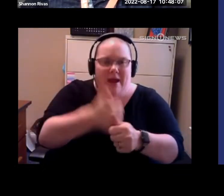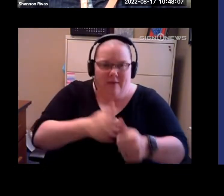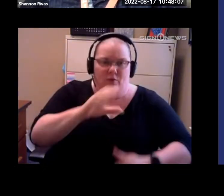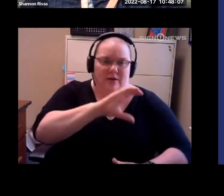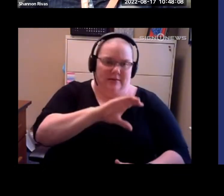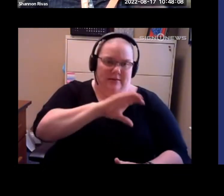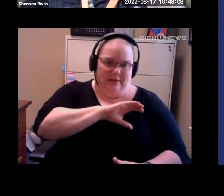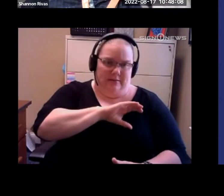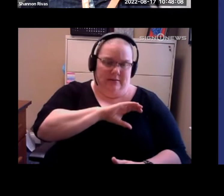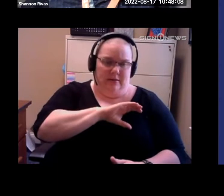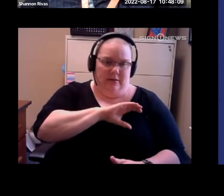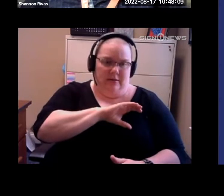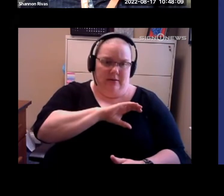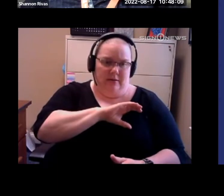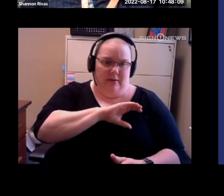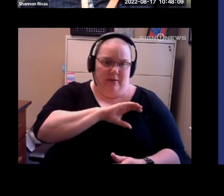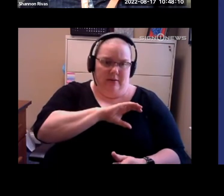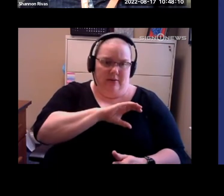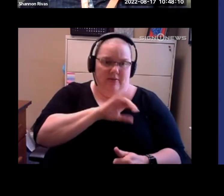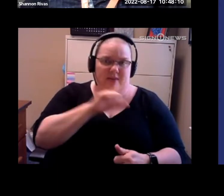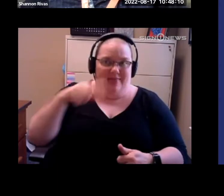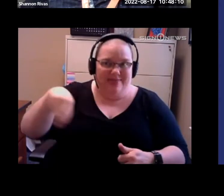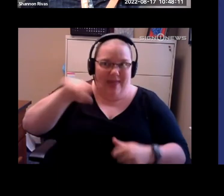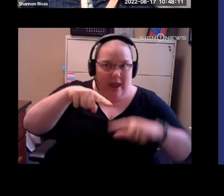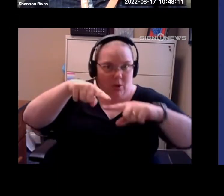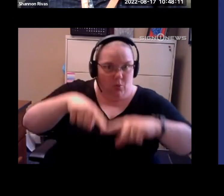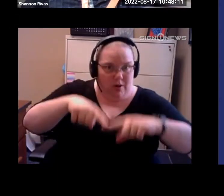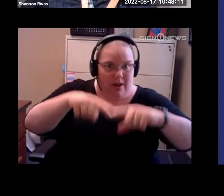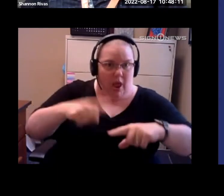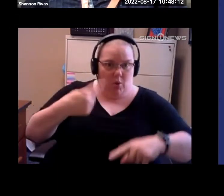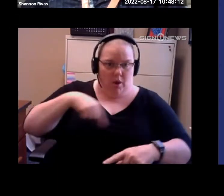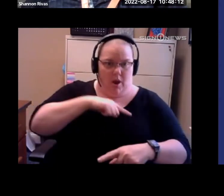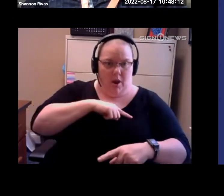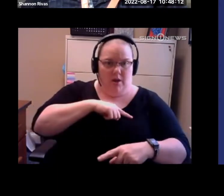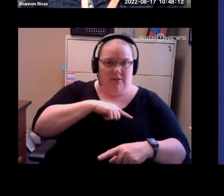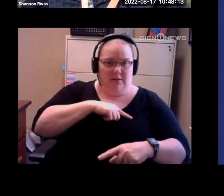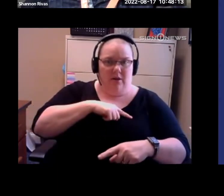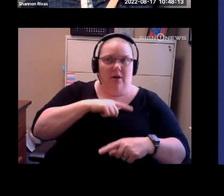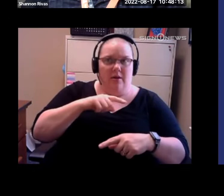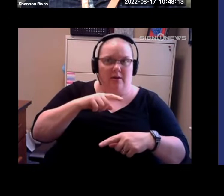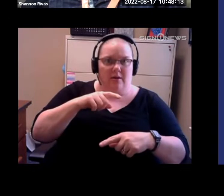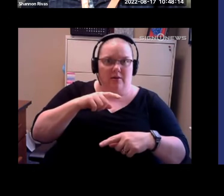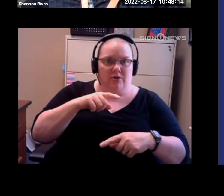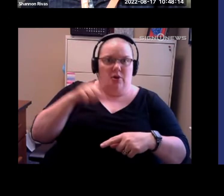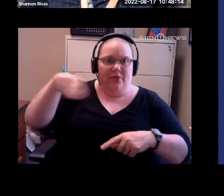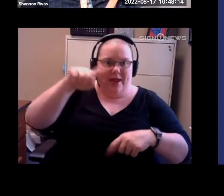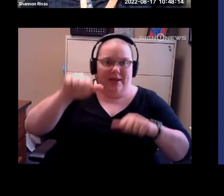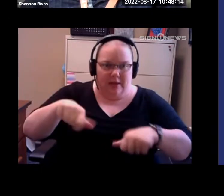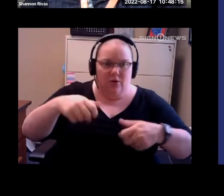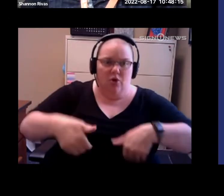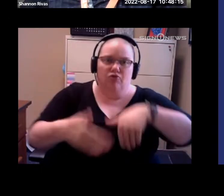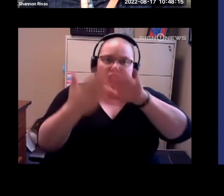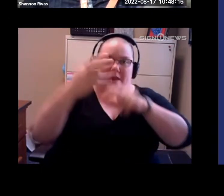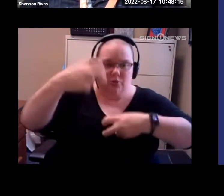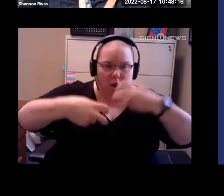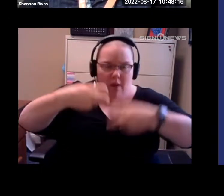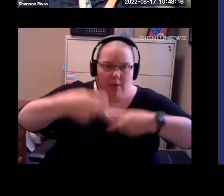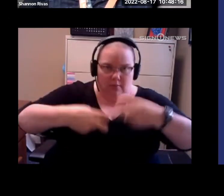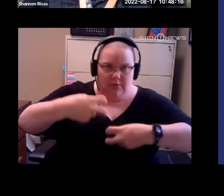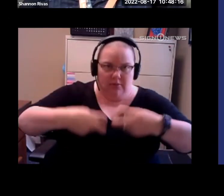um poem today Revive on what problems they can address on especially when you go voting and there